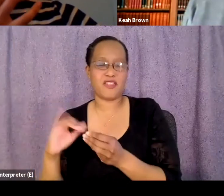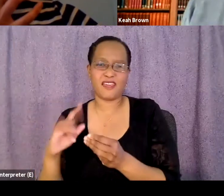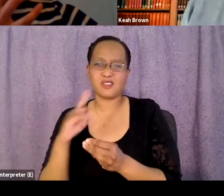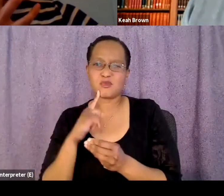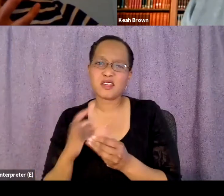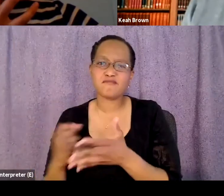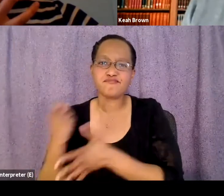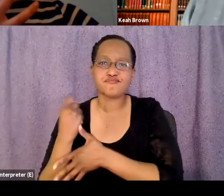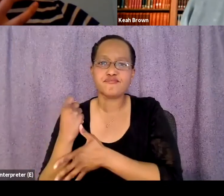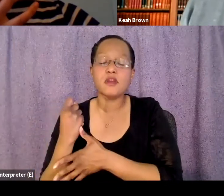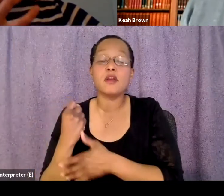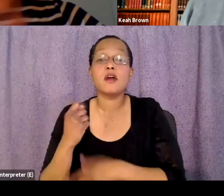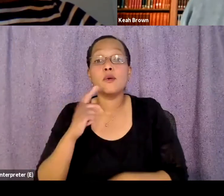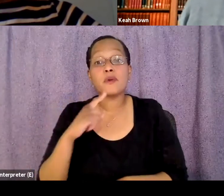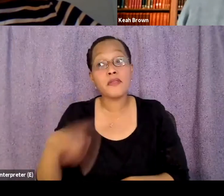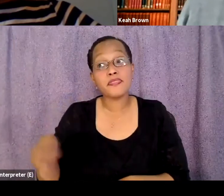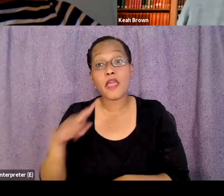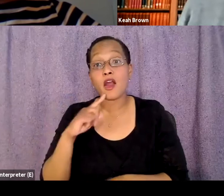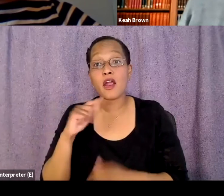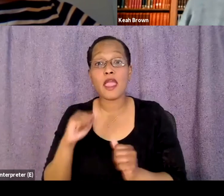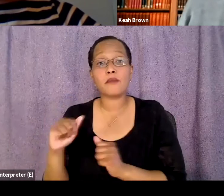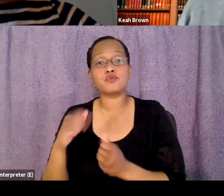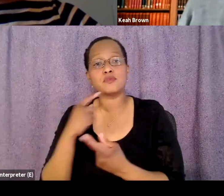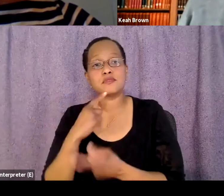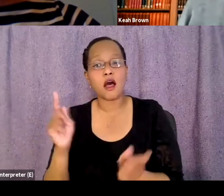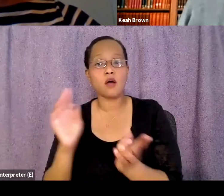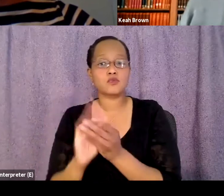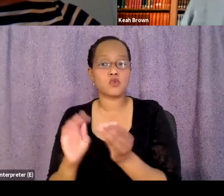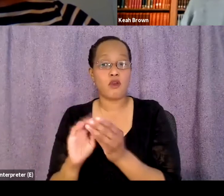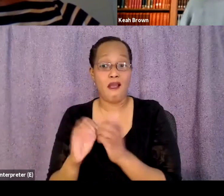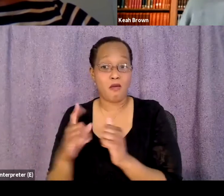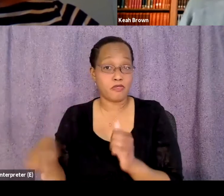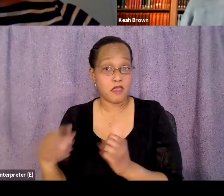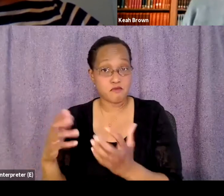Keah Brown: To tell stories how they want to tell them like more power to you, I am